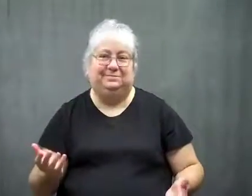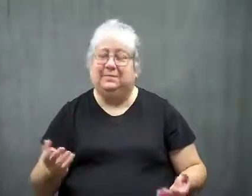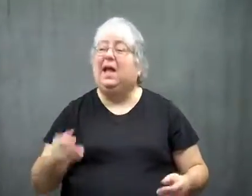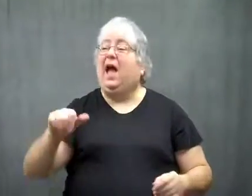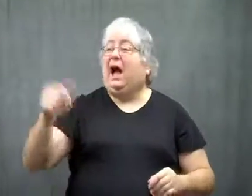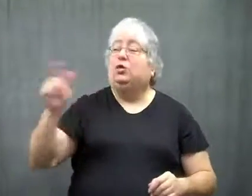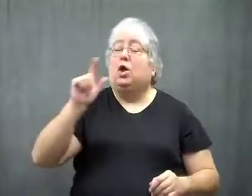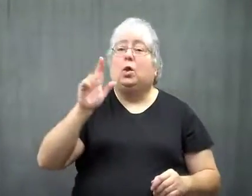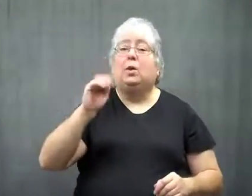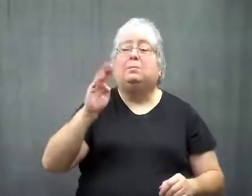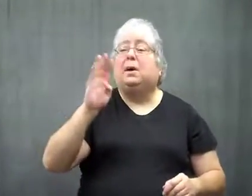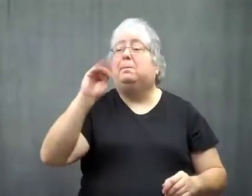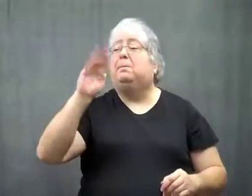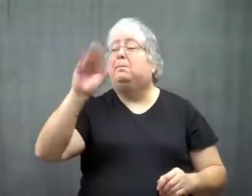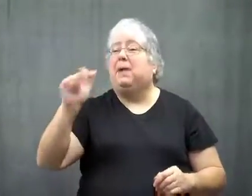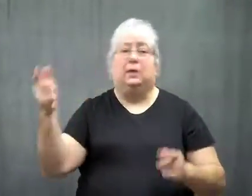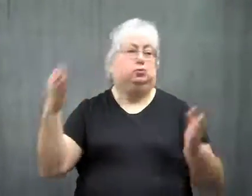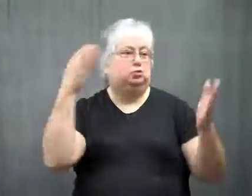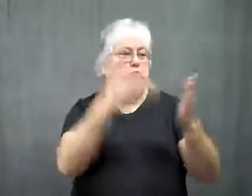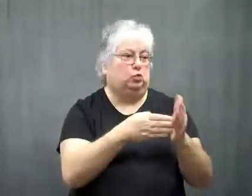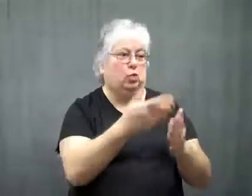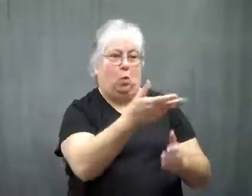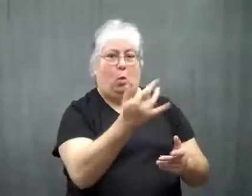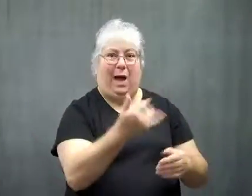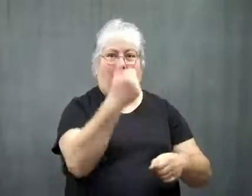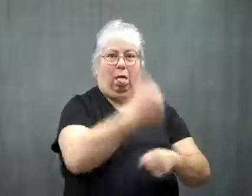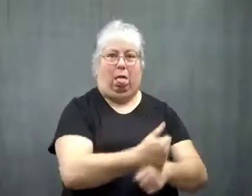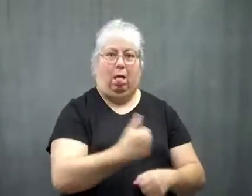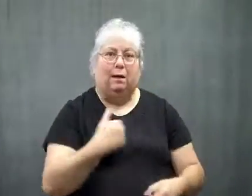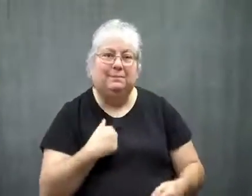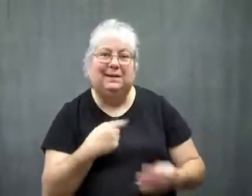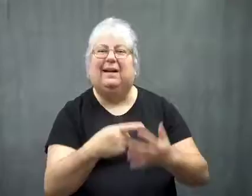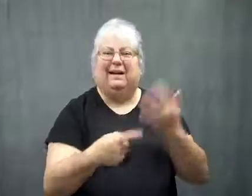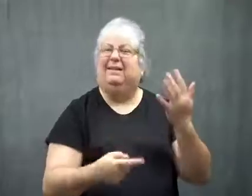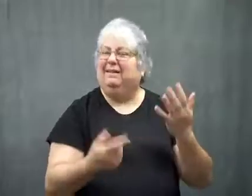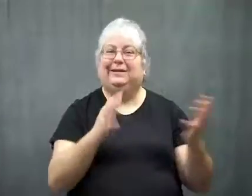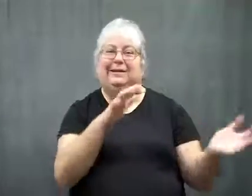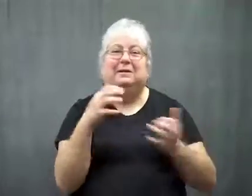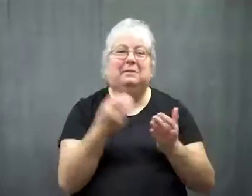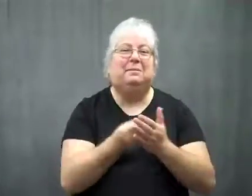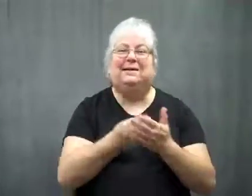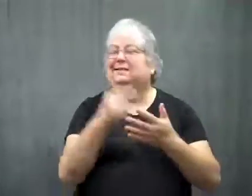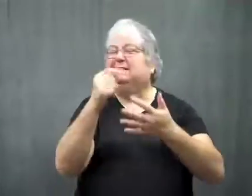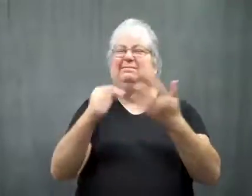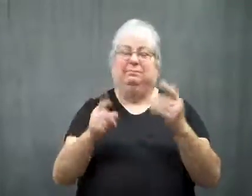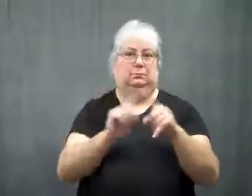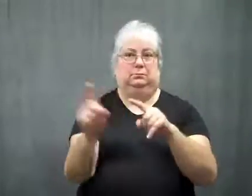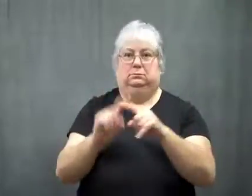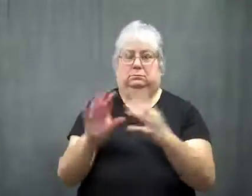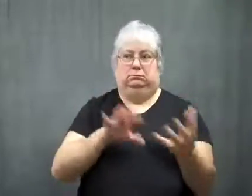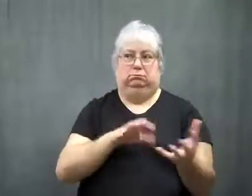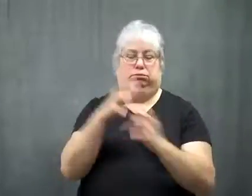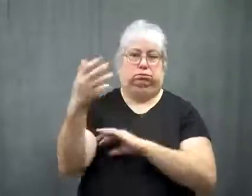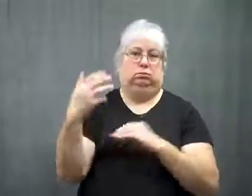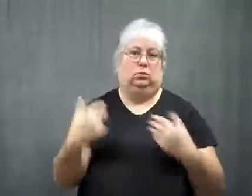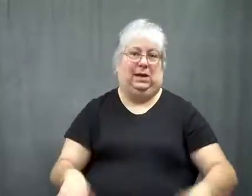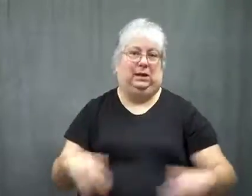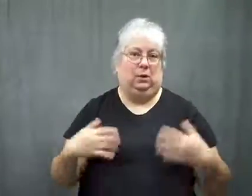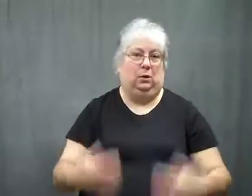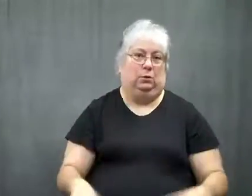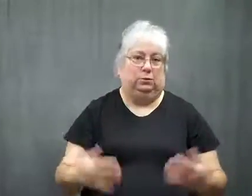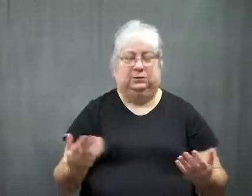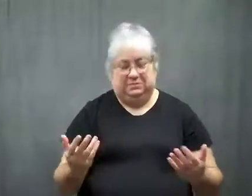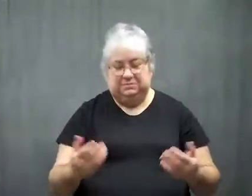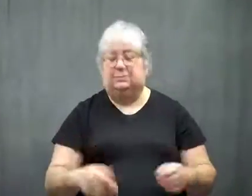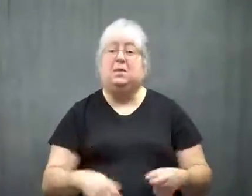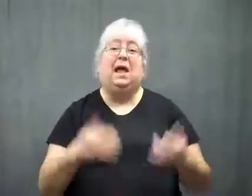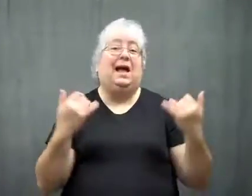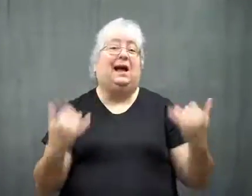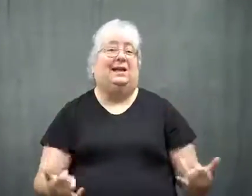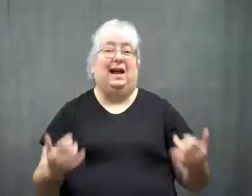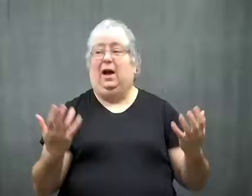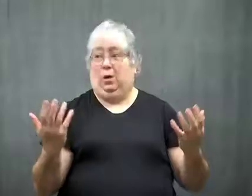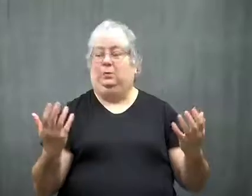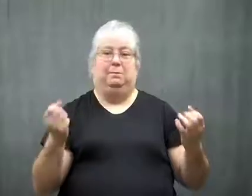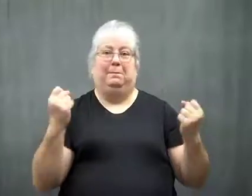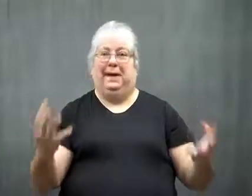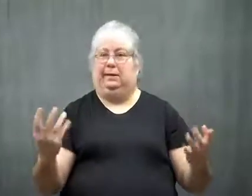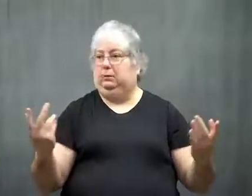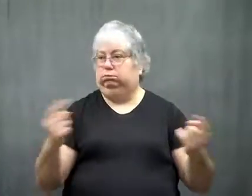Lumumba sued her over the false allegations, and won. Other things also contributed to the chaos.